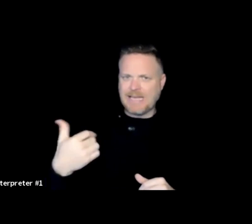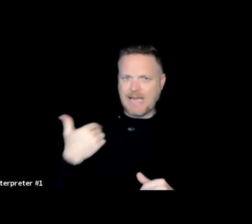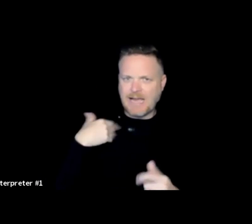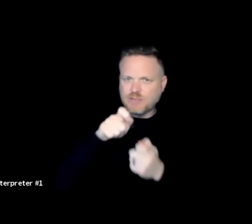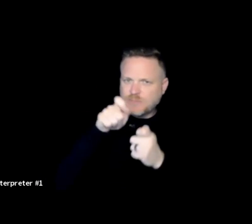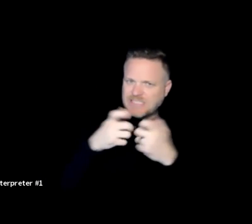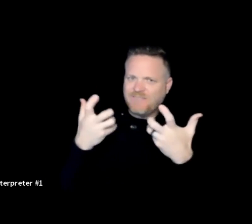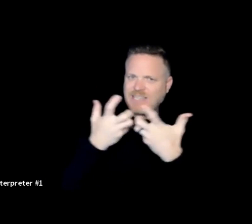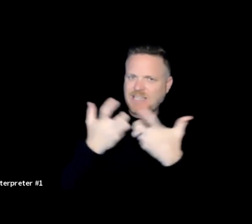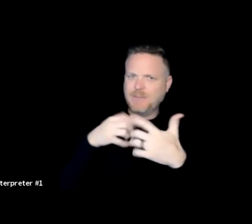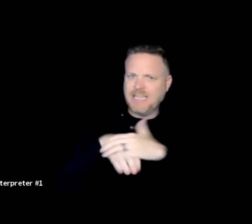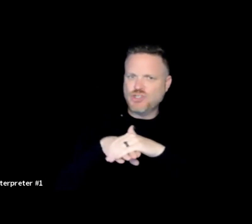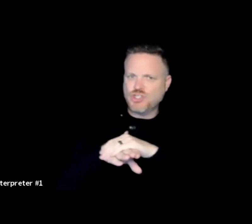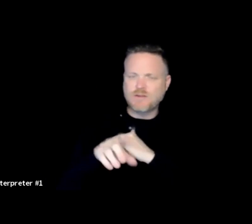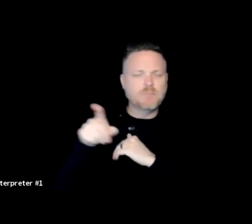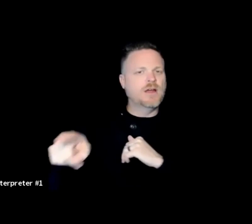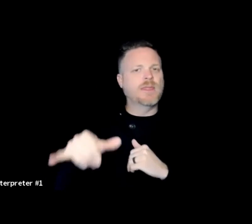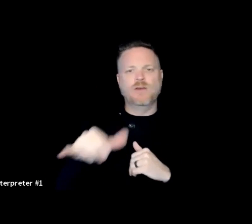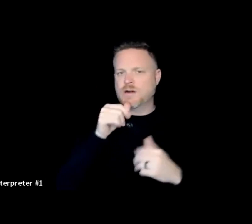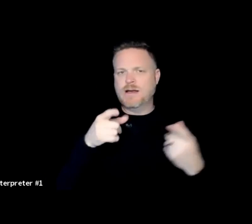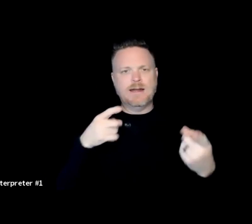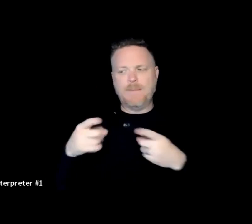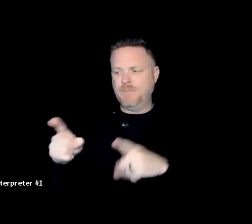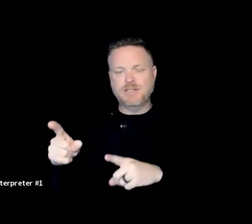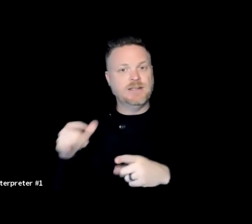Those accommodations were not happening, essentially, voluntarily.